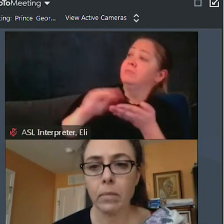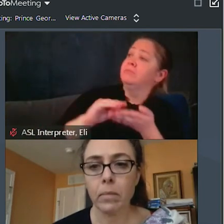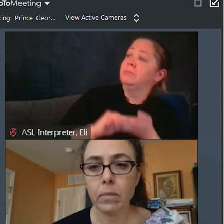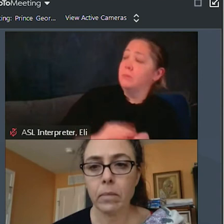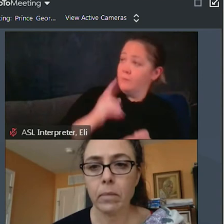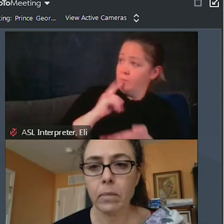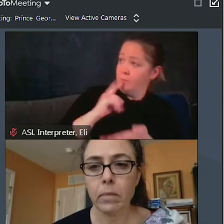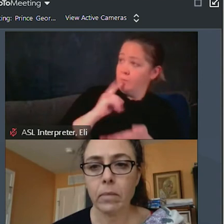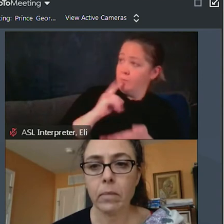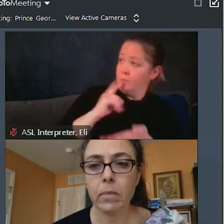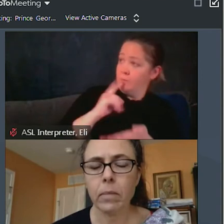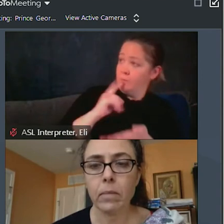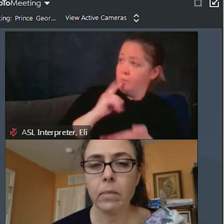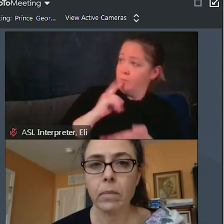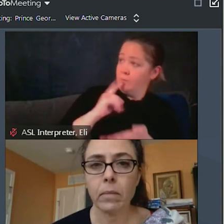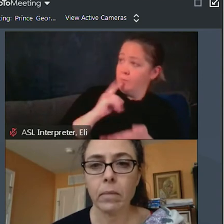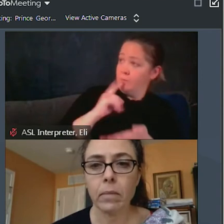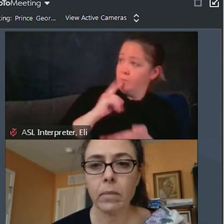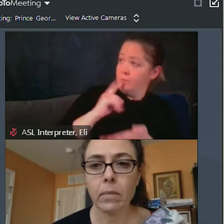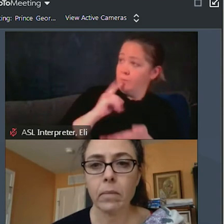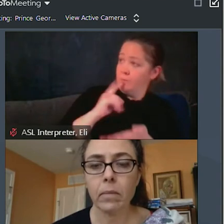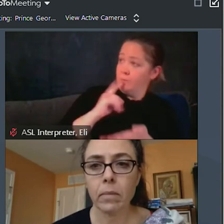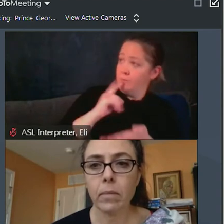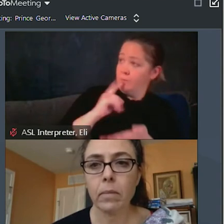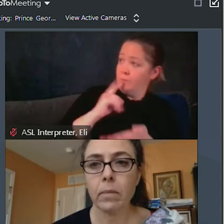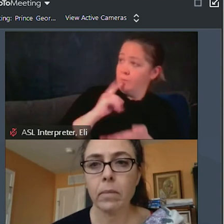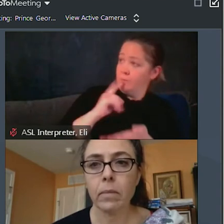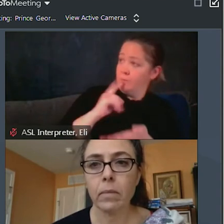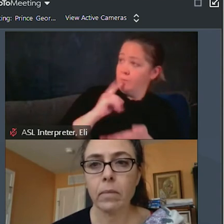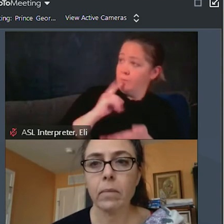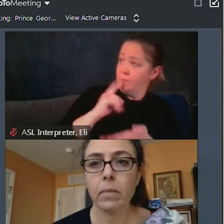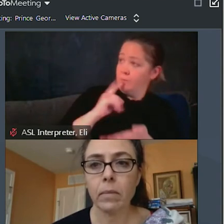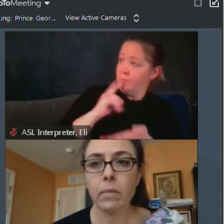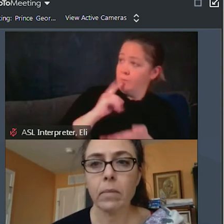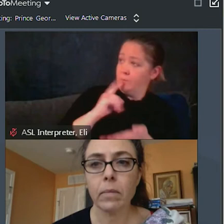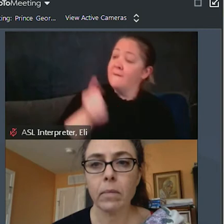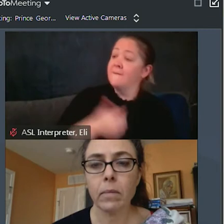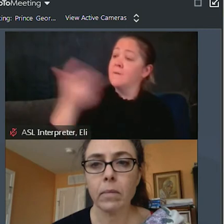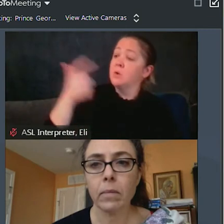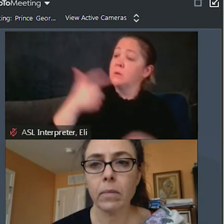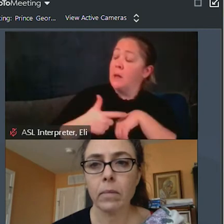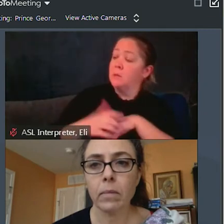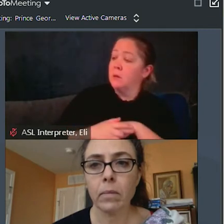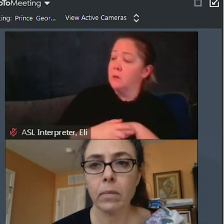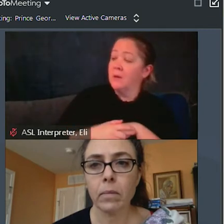one of the things that I have heard from a couple of people thus far, and it, it's not just concerns,